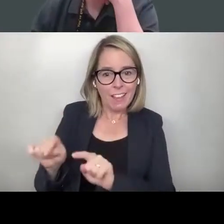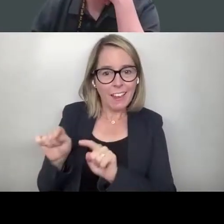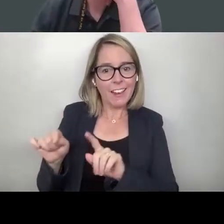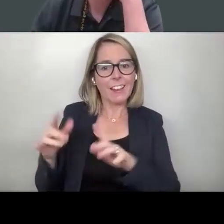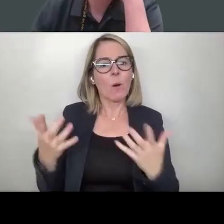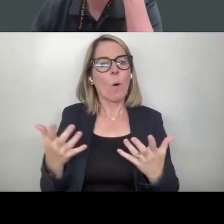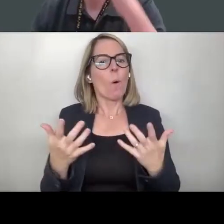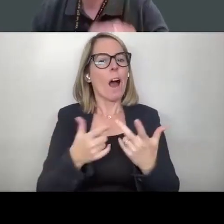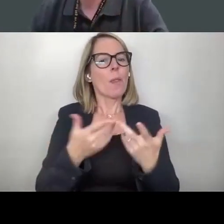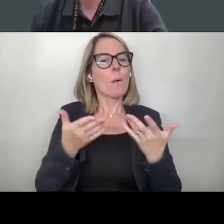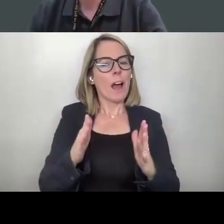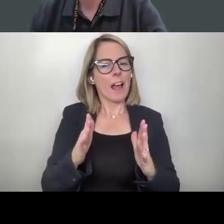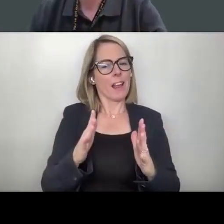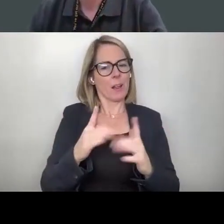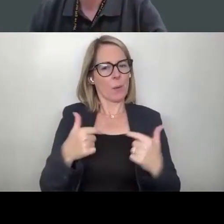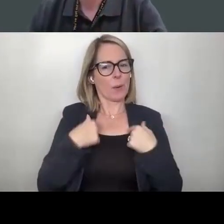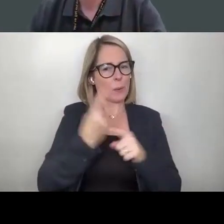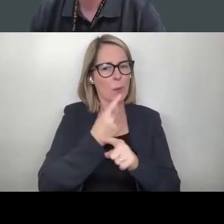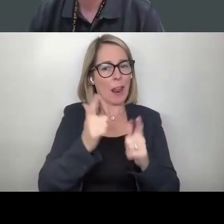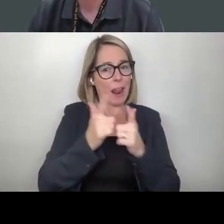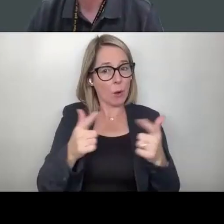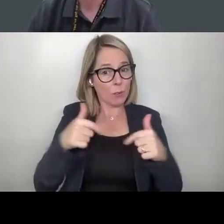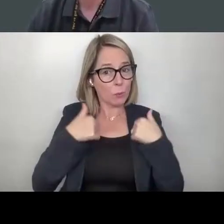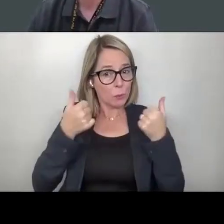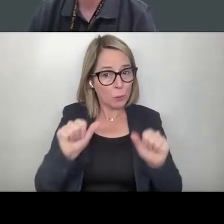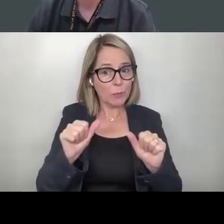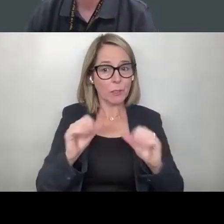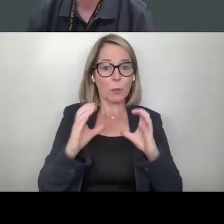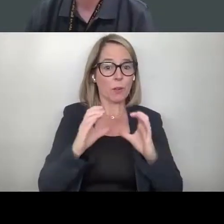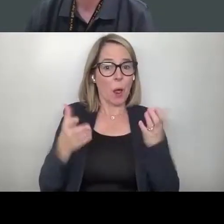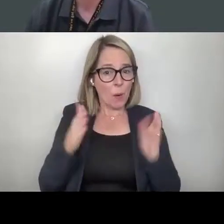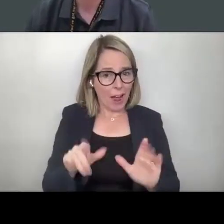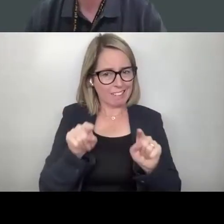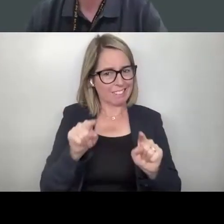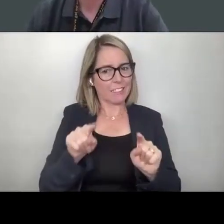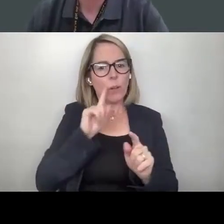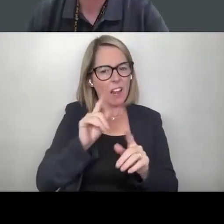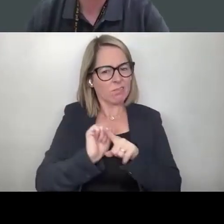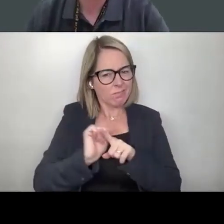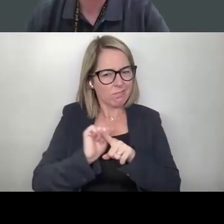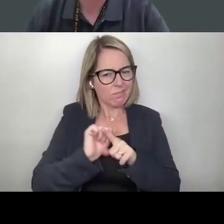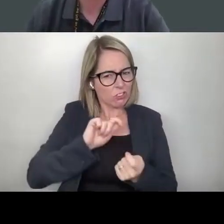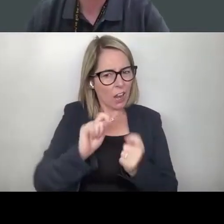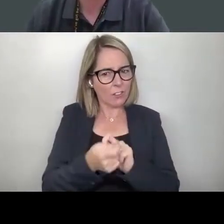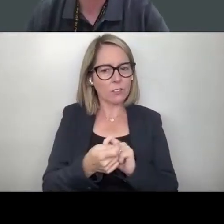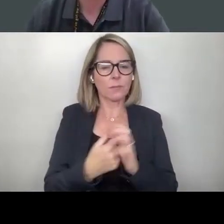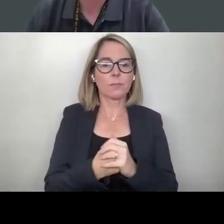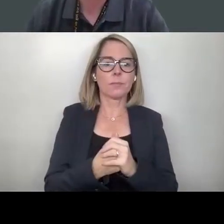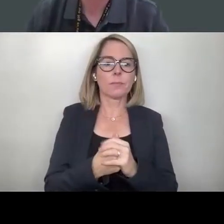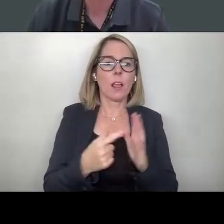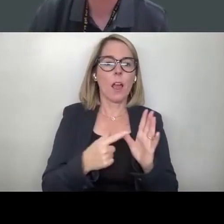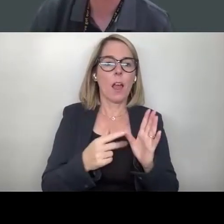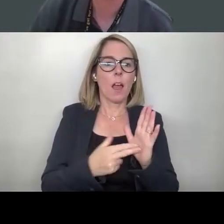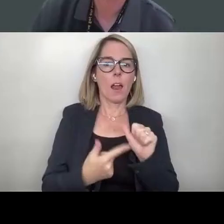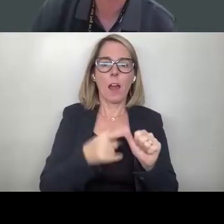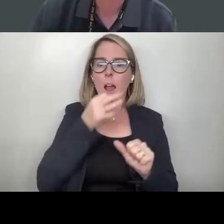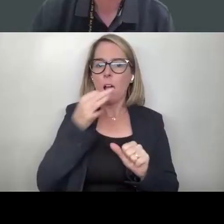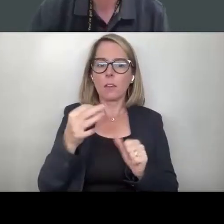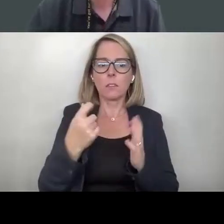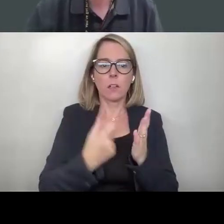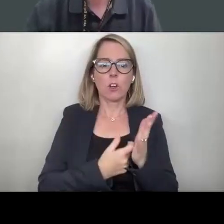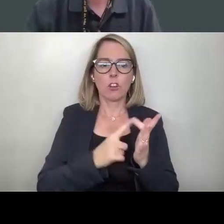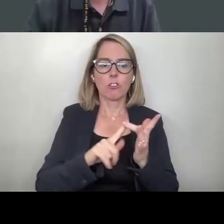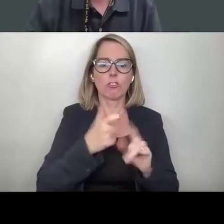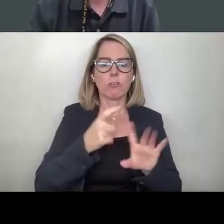Anna: Yeah. Thanks. And Ricky, you spoke about communication. We've spoken about quite a lot of